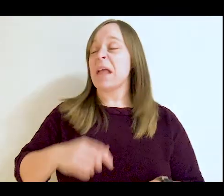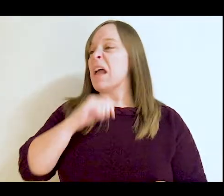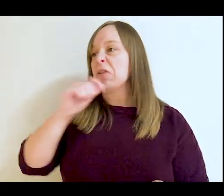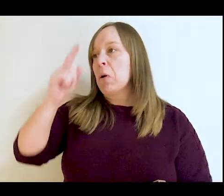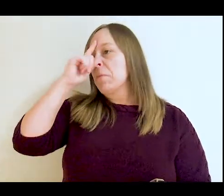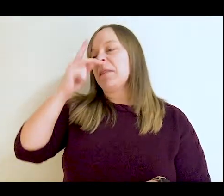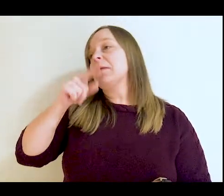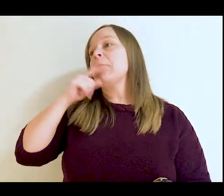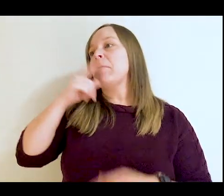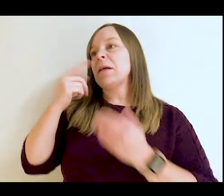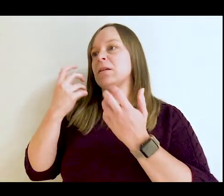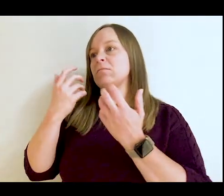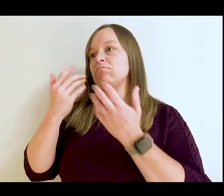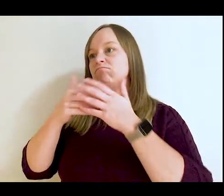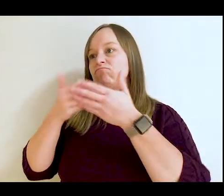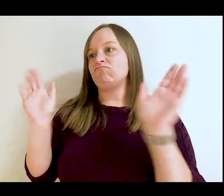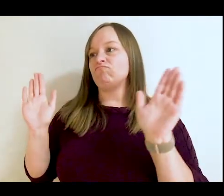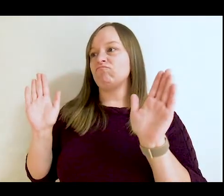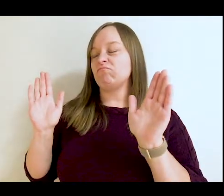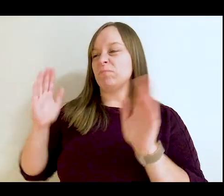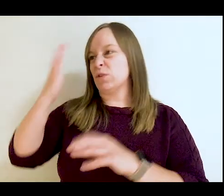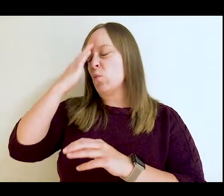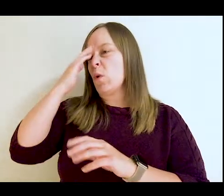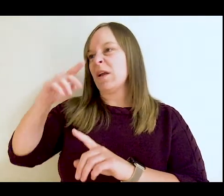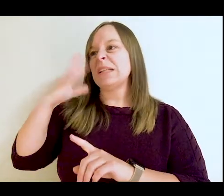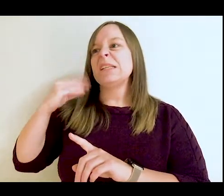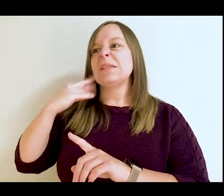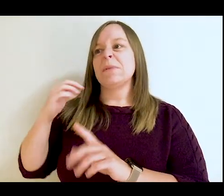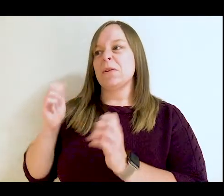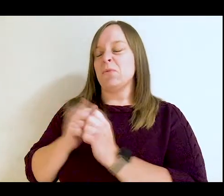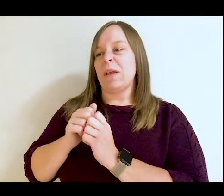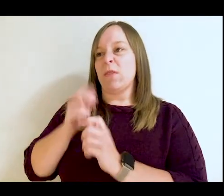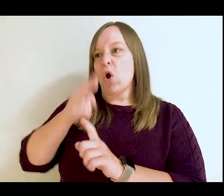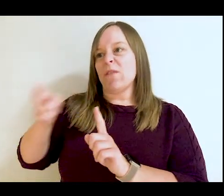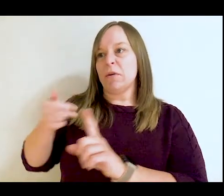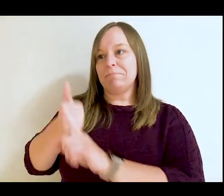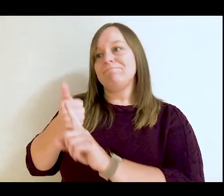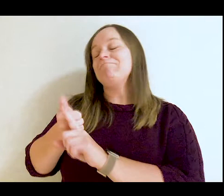S: I don't think the public is aware of this experience that someone who is hard of